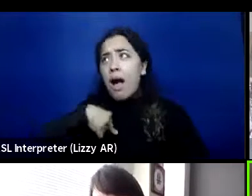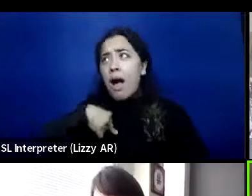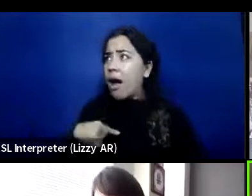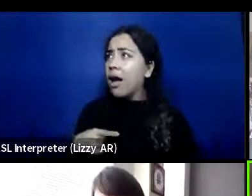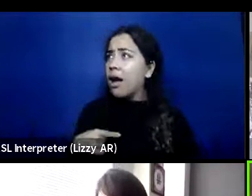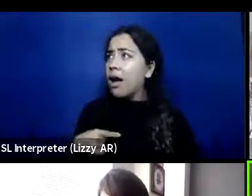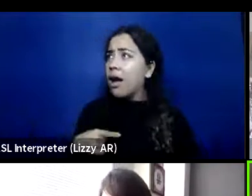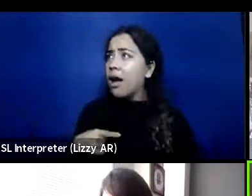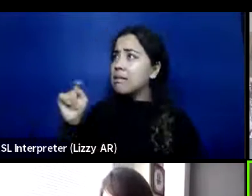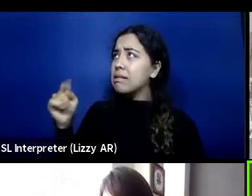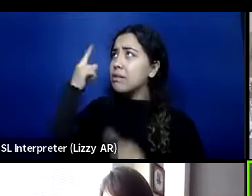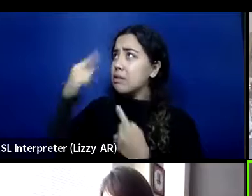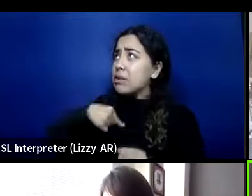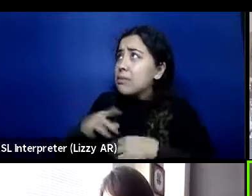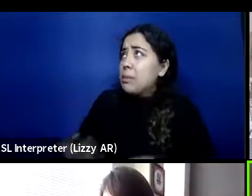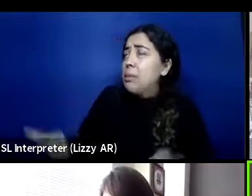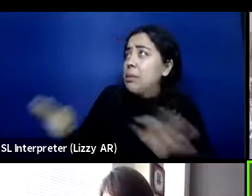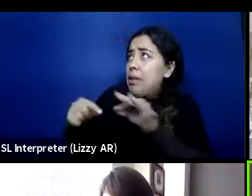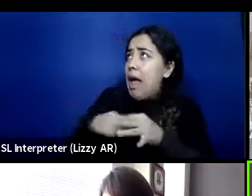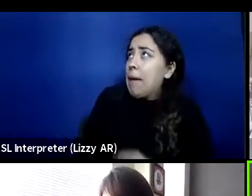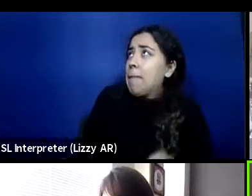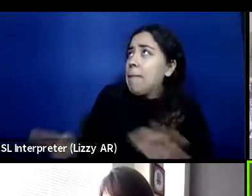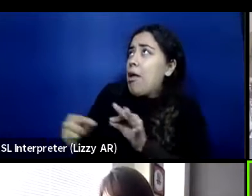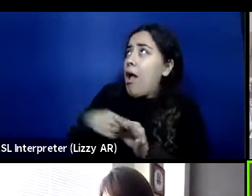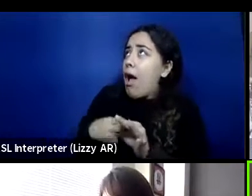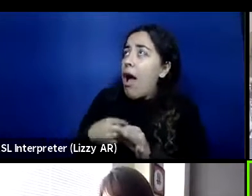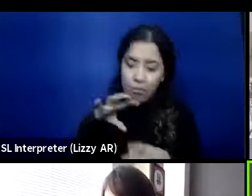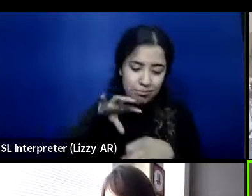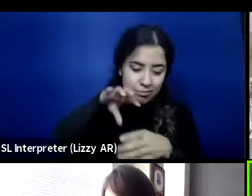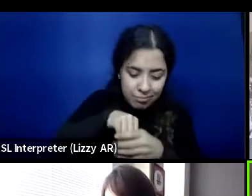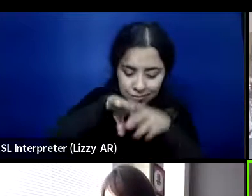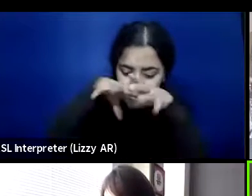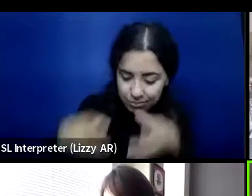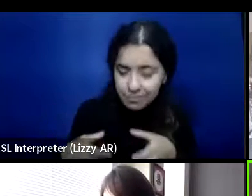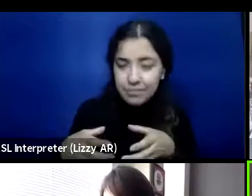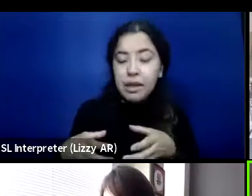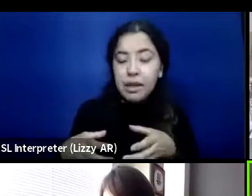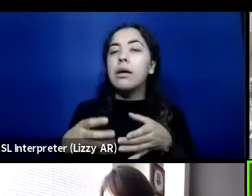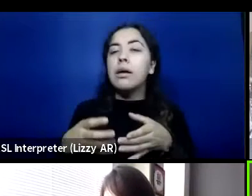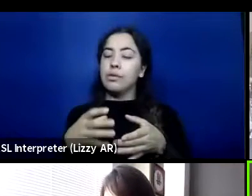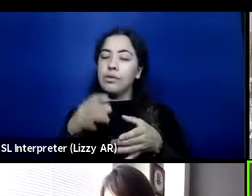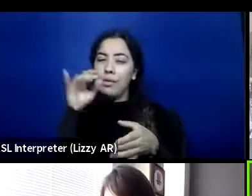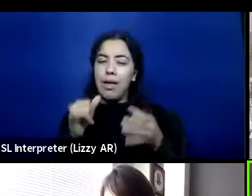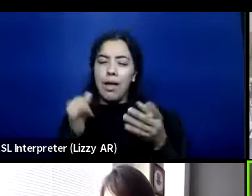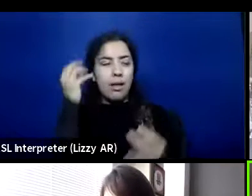it's making our voice loud enough and strong enough to become a top priority,